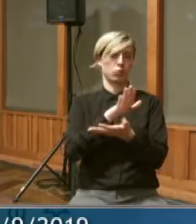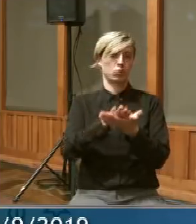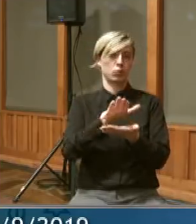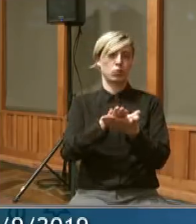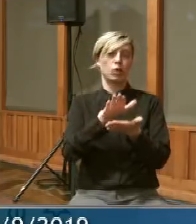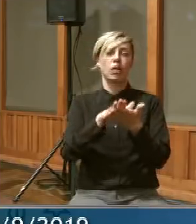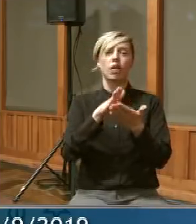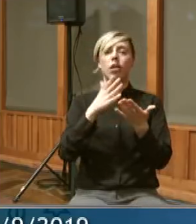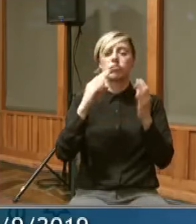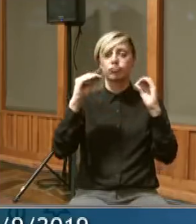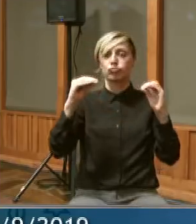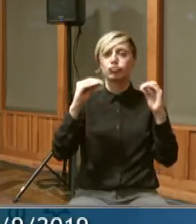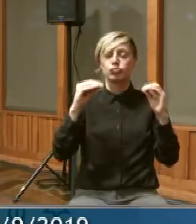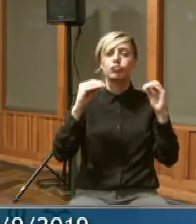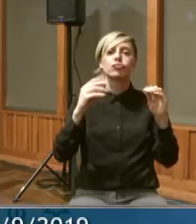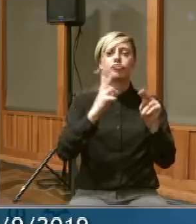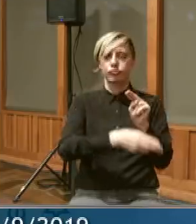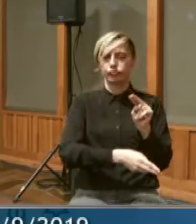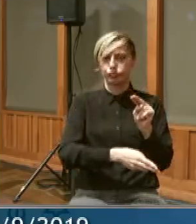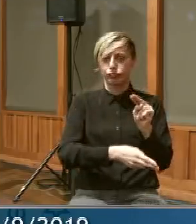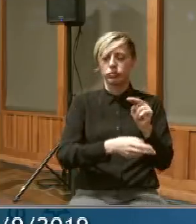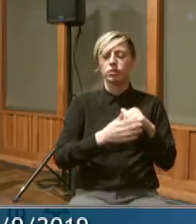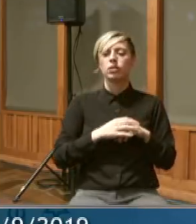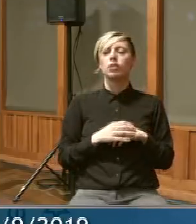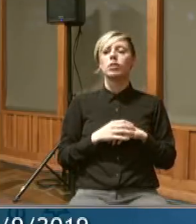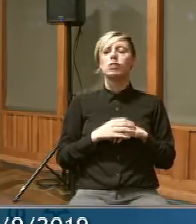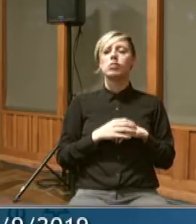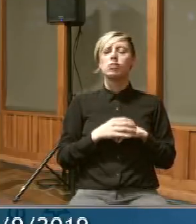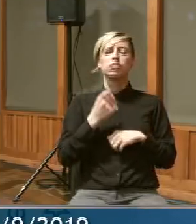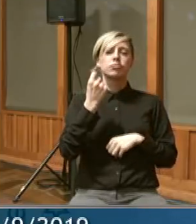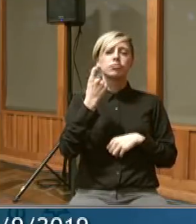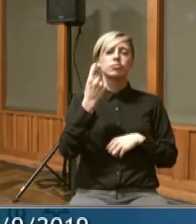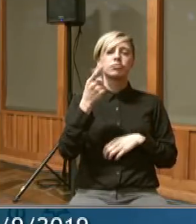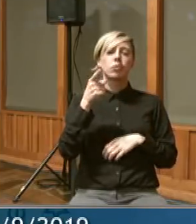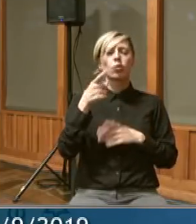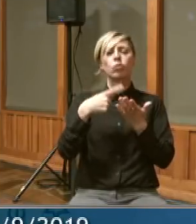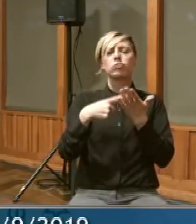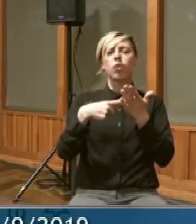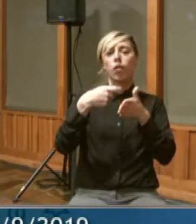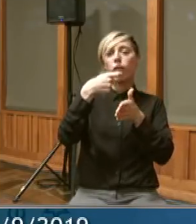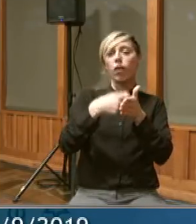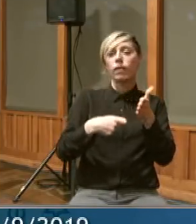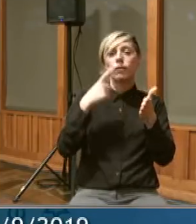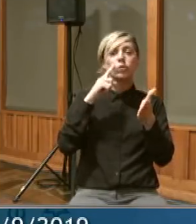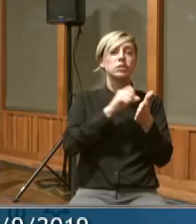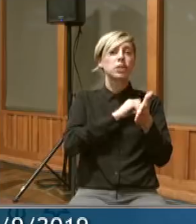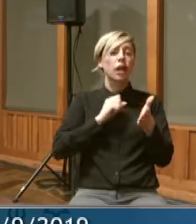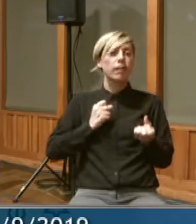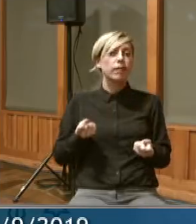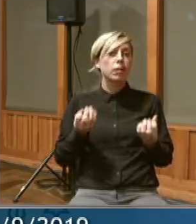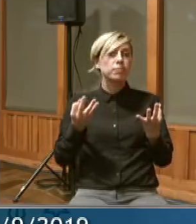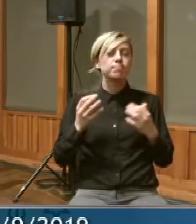RIGHT NOW WHAT'S ON THE DOCKET IS DISCONTINUING LESSONS ON MONDAY AND WEDNESDAY MORNINGS FOR PRESCHOOL.